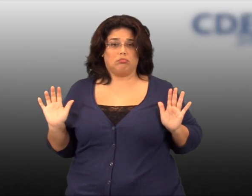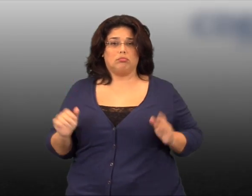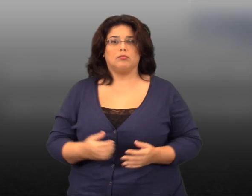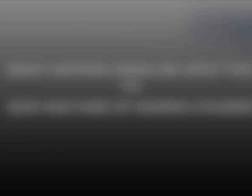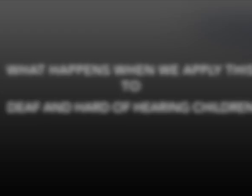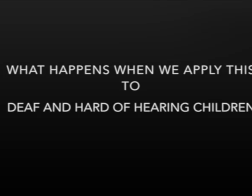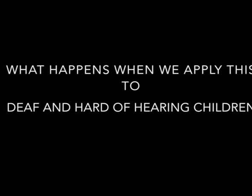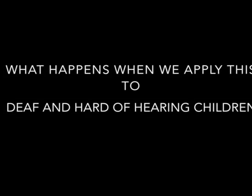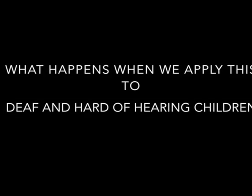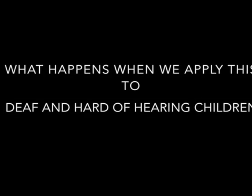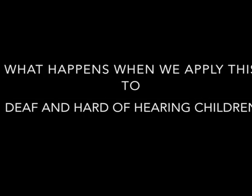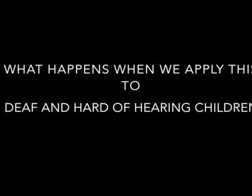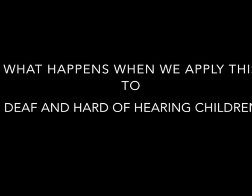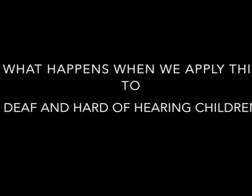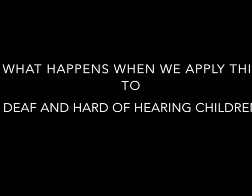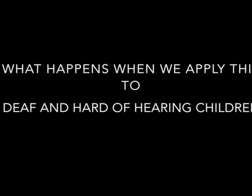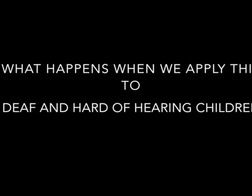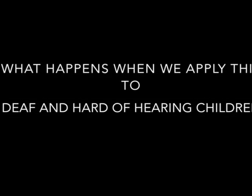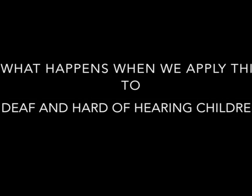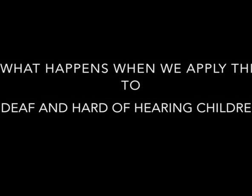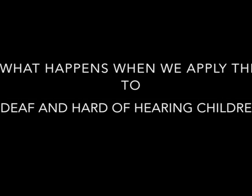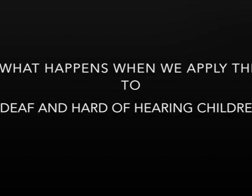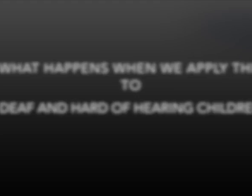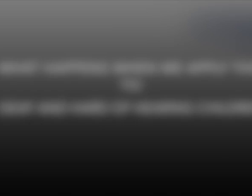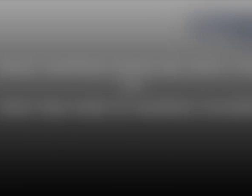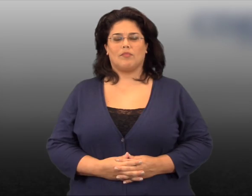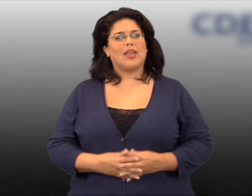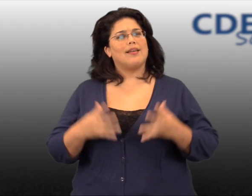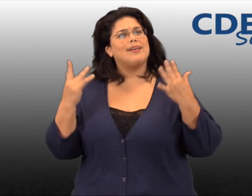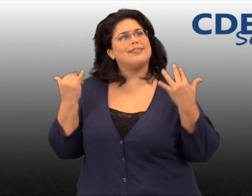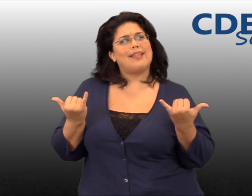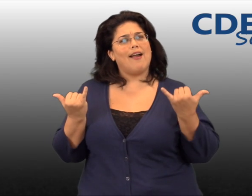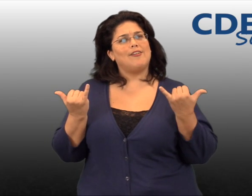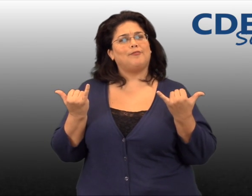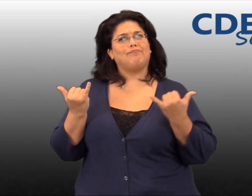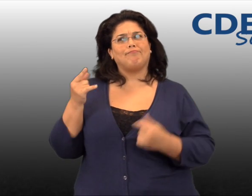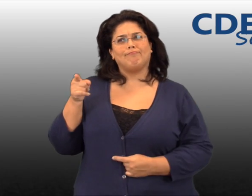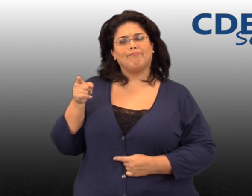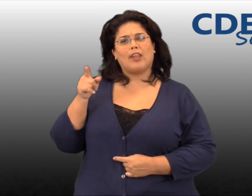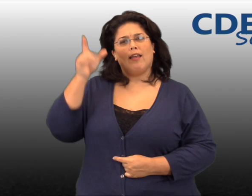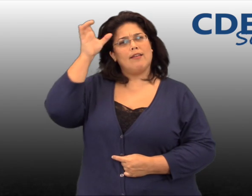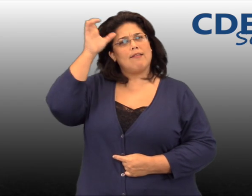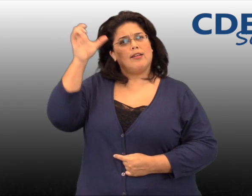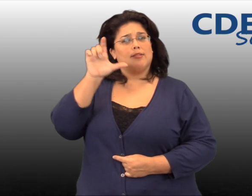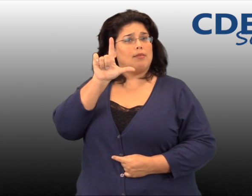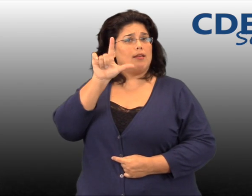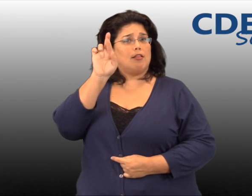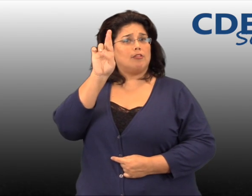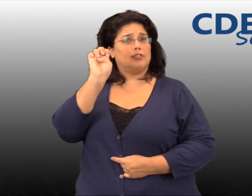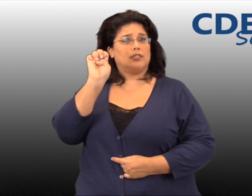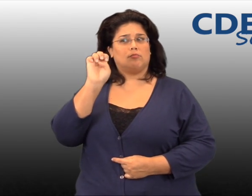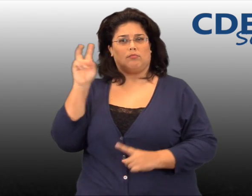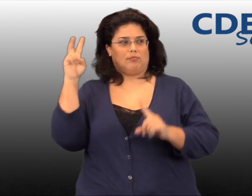and discuss all possible placement options. Now the concept of LRE when applied to Deaf